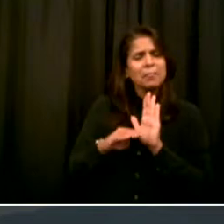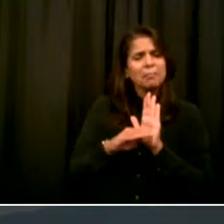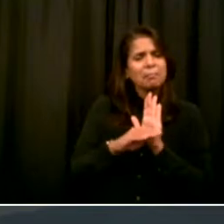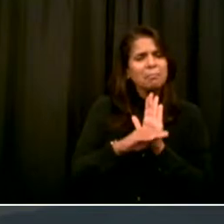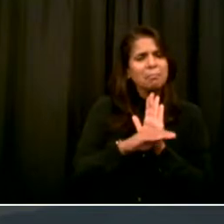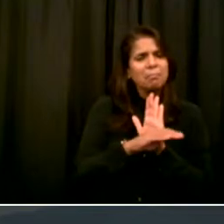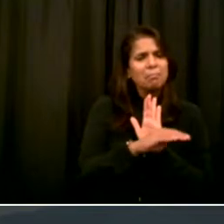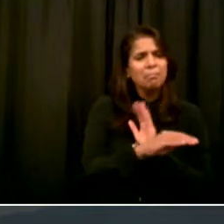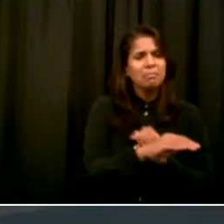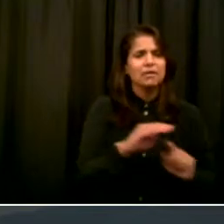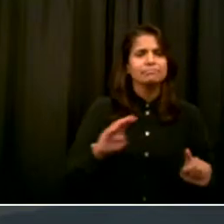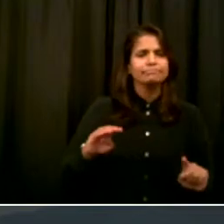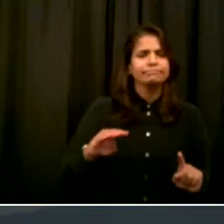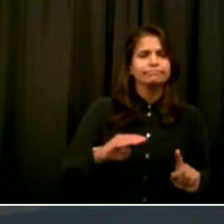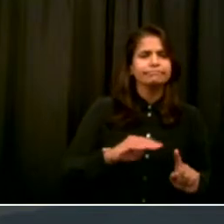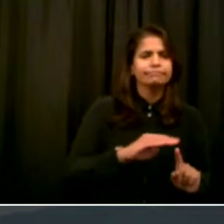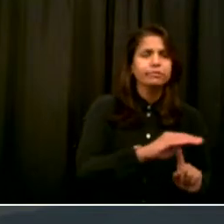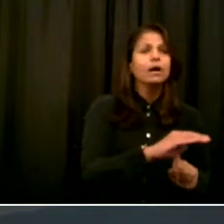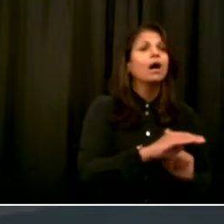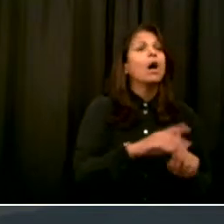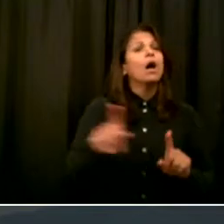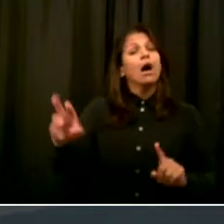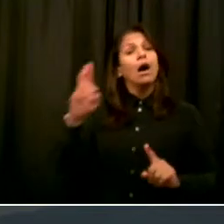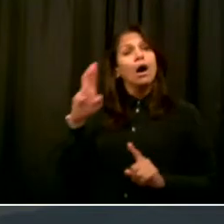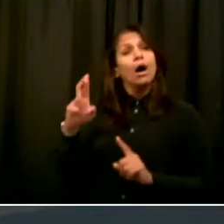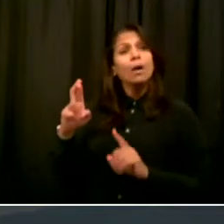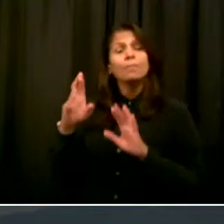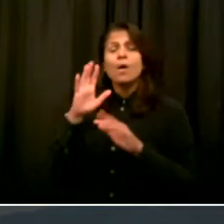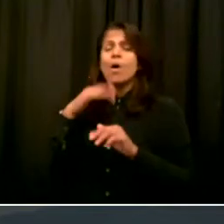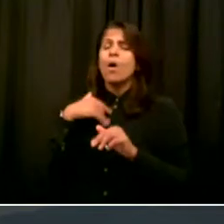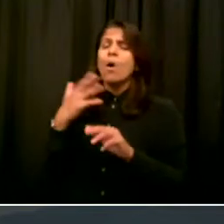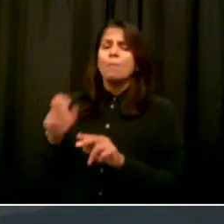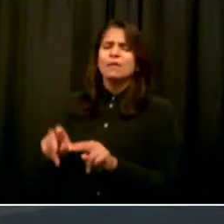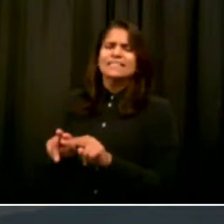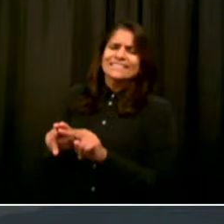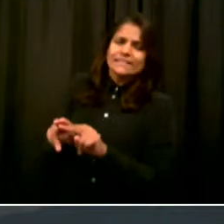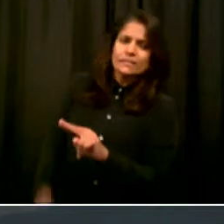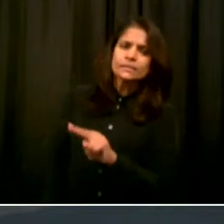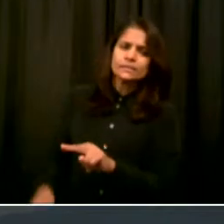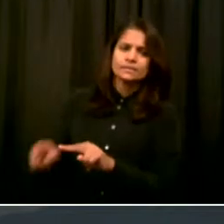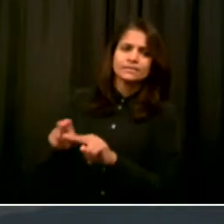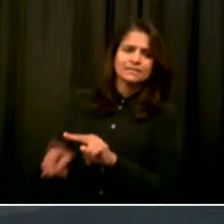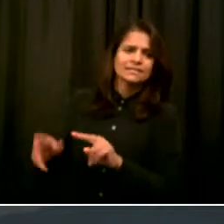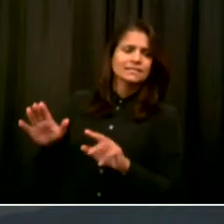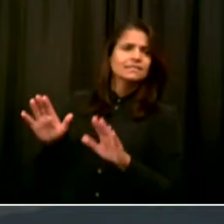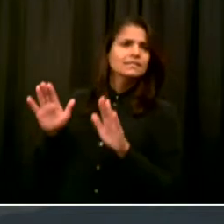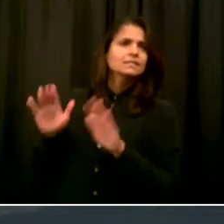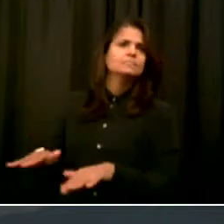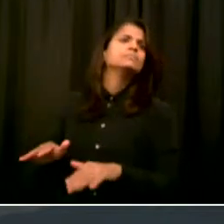THAT NUMBER PUTS IT PRETTY MUCH IN THE MIDDLE OF WHERE WWE HAHA BEEN FOR THE LAST FEW WEEKS. A LEVEL WE E ANC WORK K WITTH